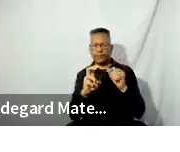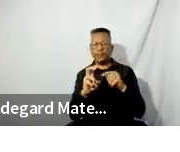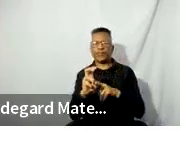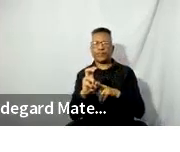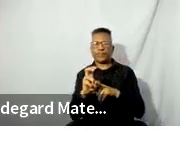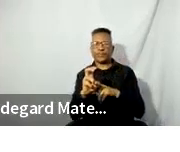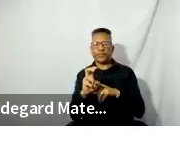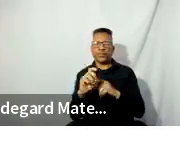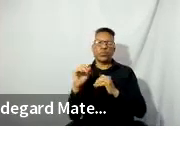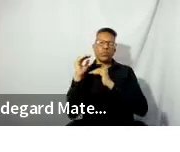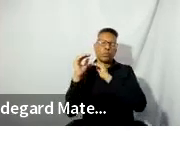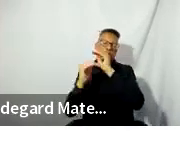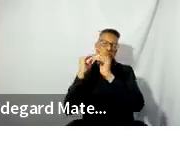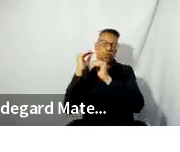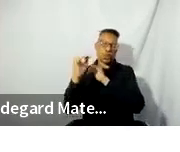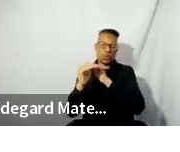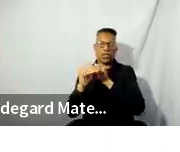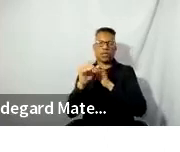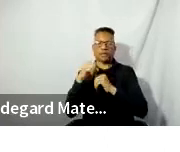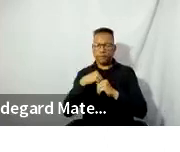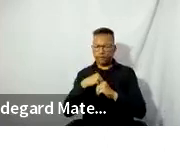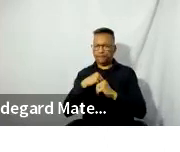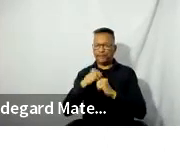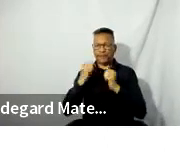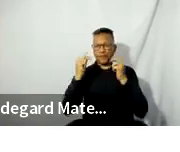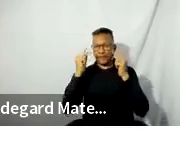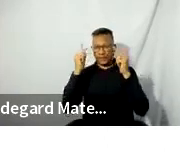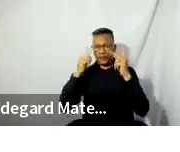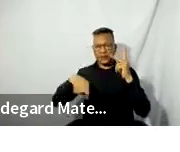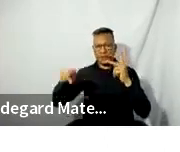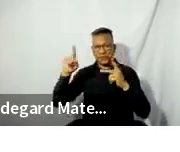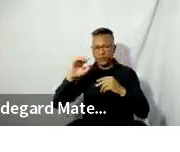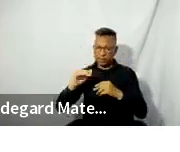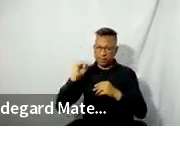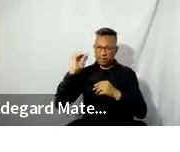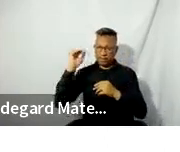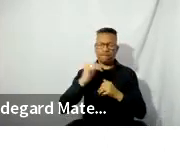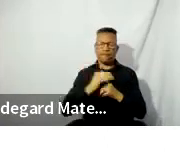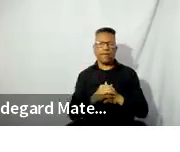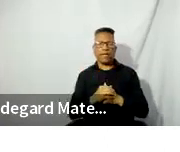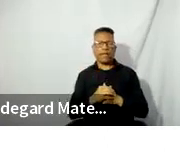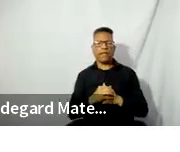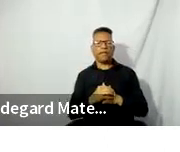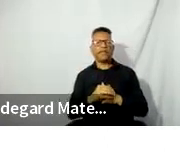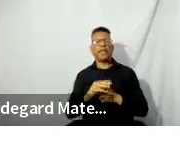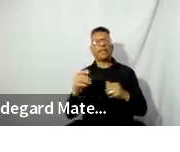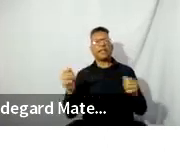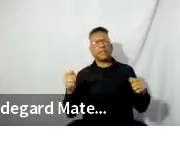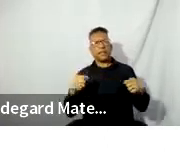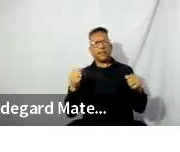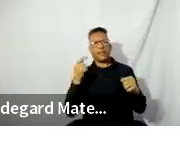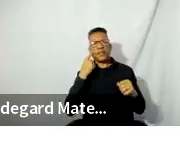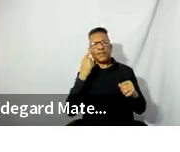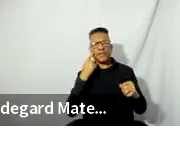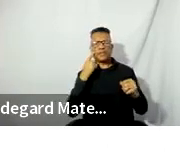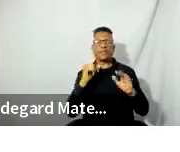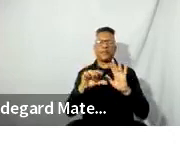history of the development of highest ychological ychological functions functions. We can form me like the general genetic genetic law of cultural development genetic law of cultural development, as follows.